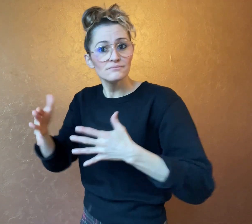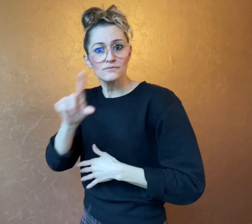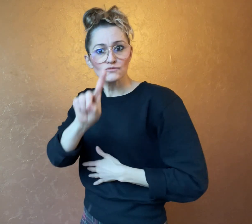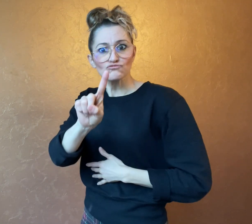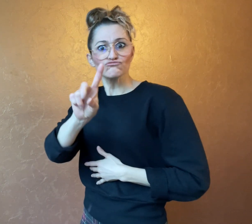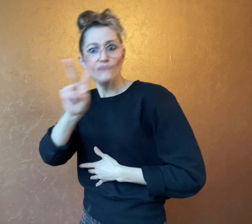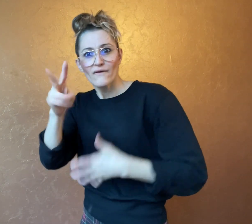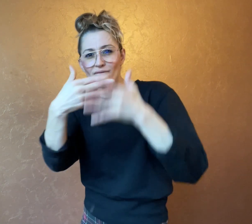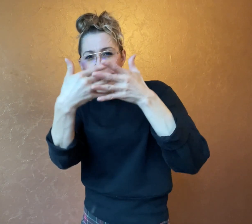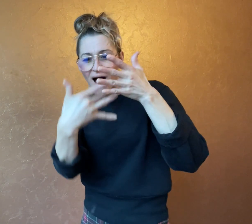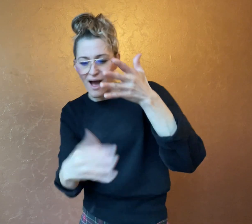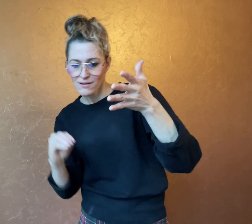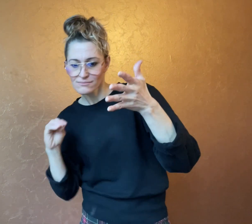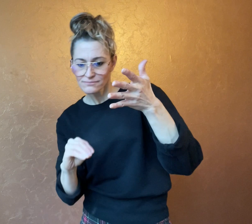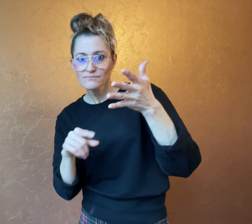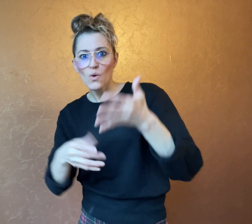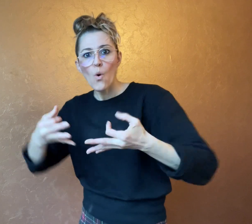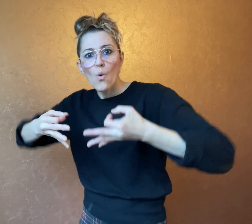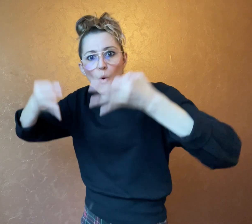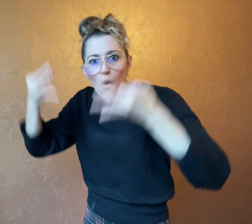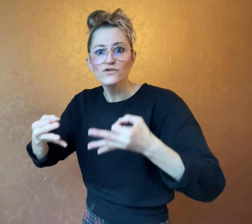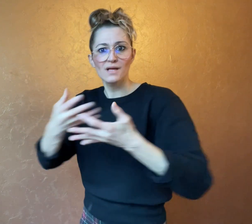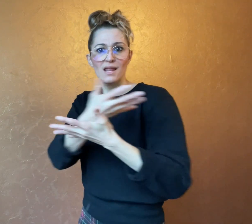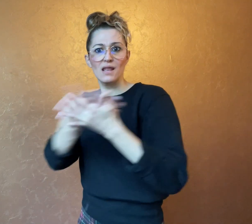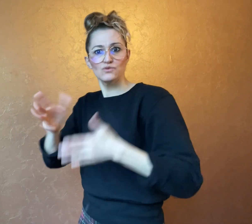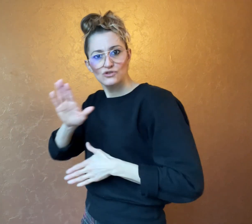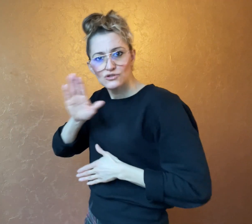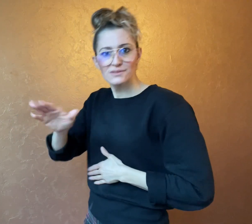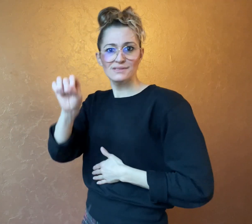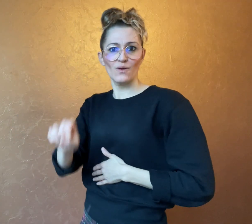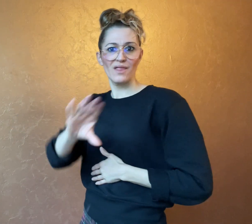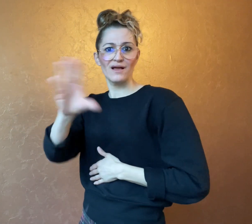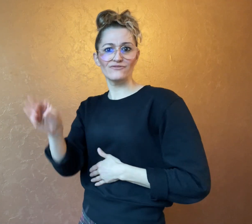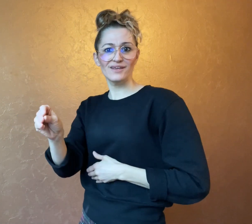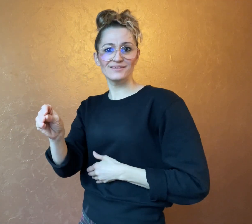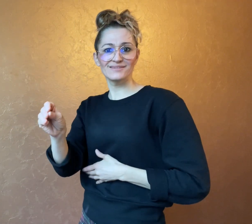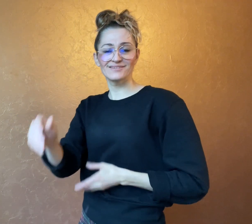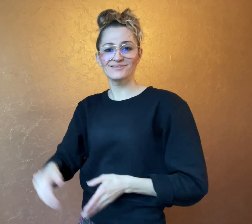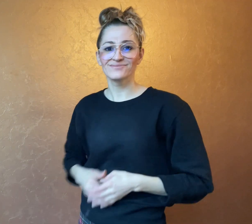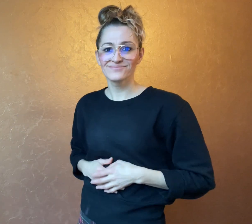the 12th official language in South Africa.